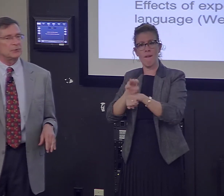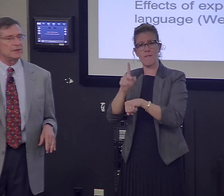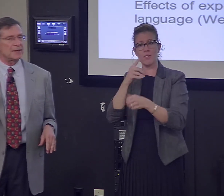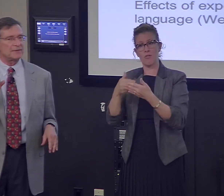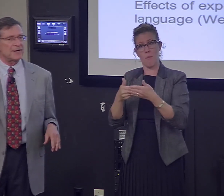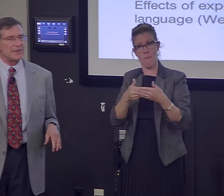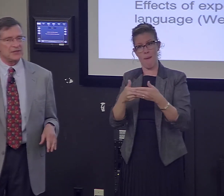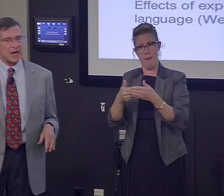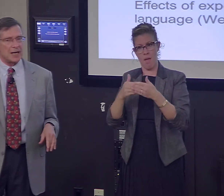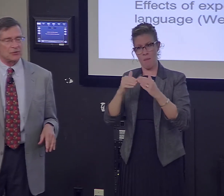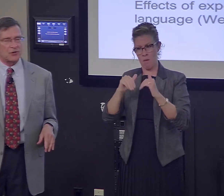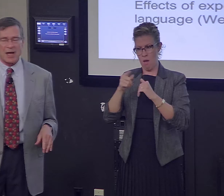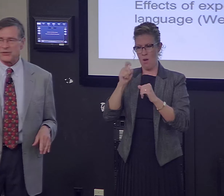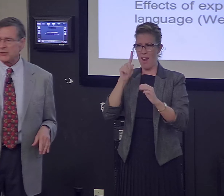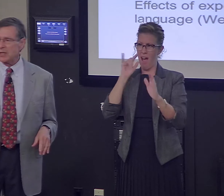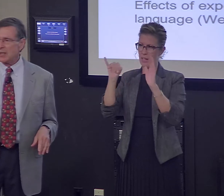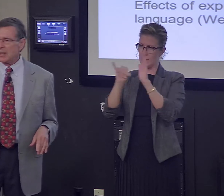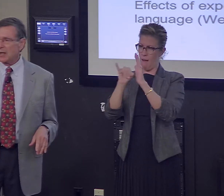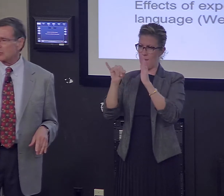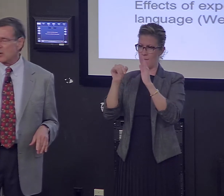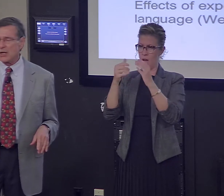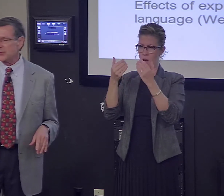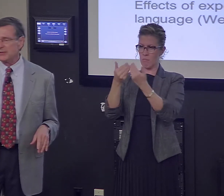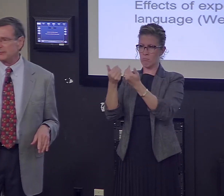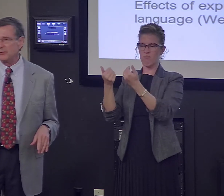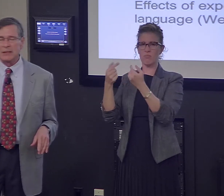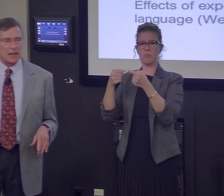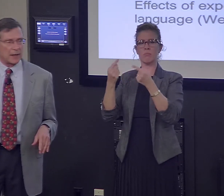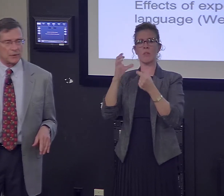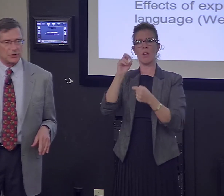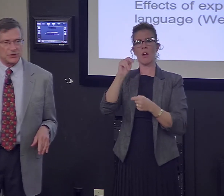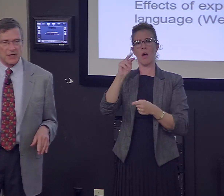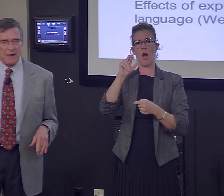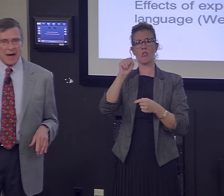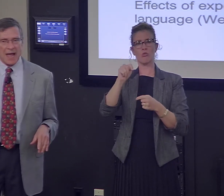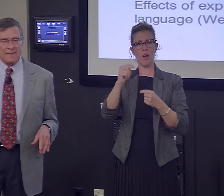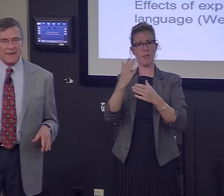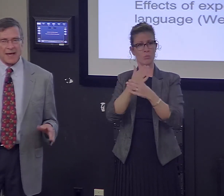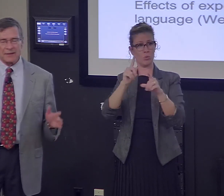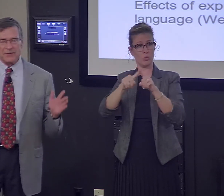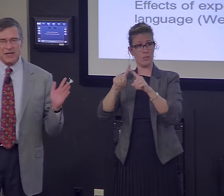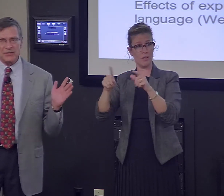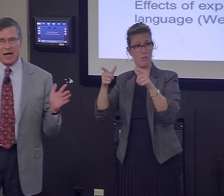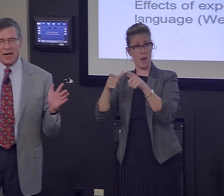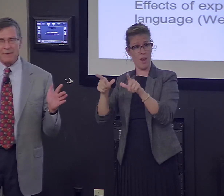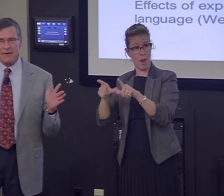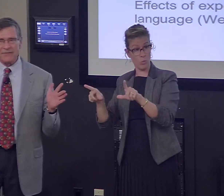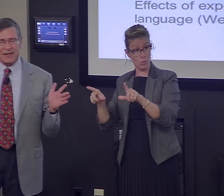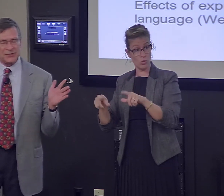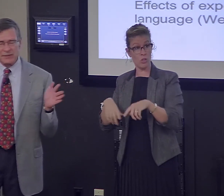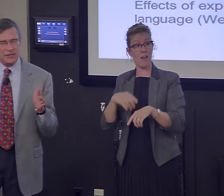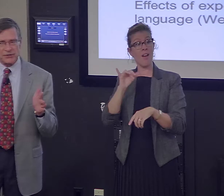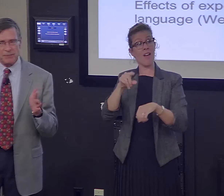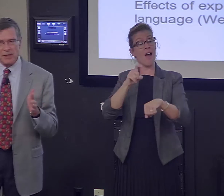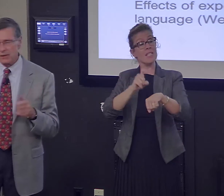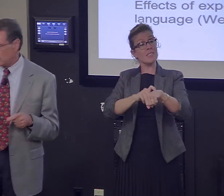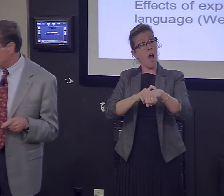to identify these contrasts across different languages. And that these timing effects disappear over